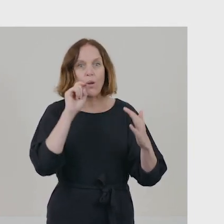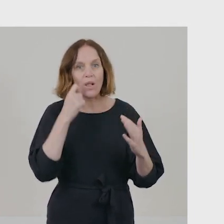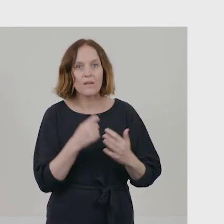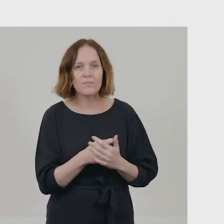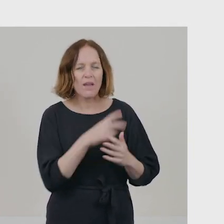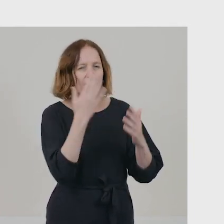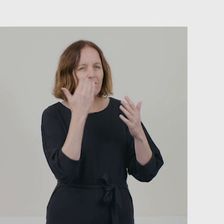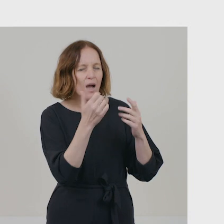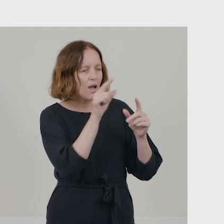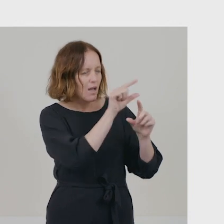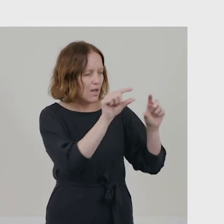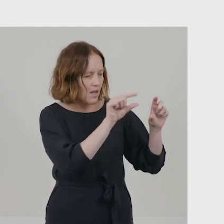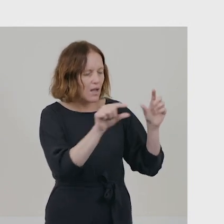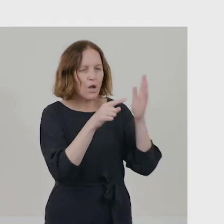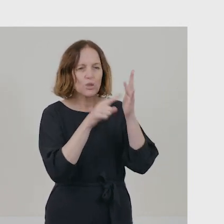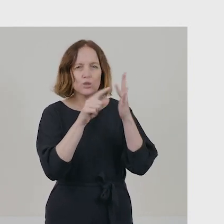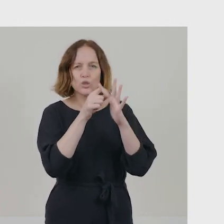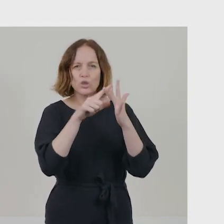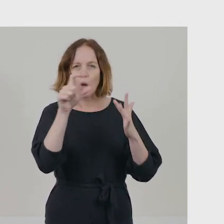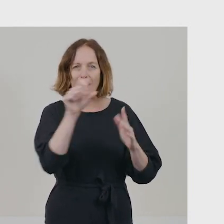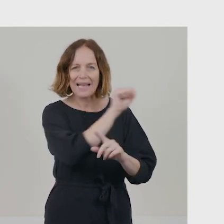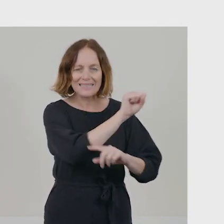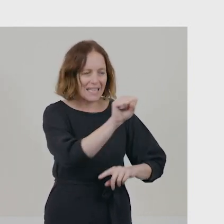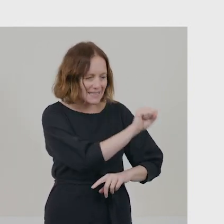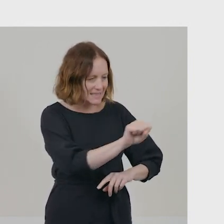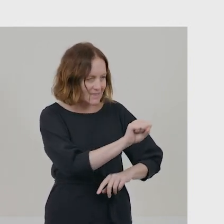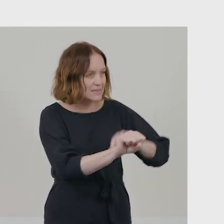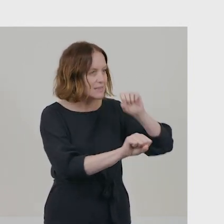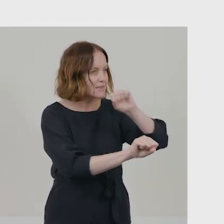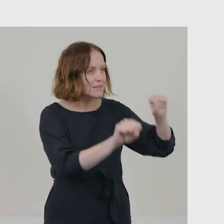We can find the topic sentence or sentences for the text being read.